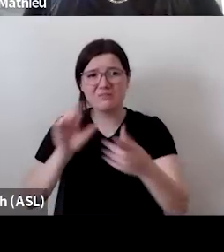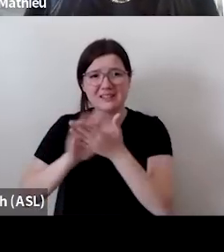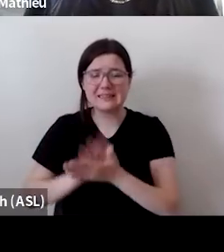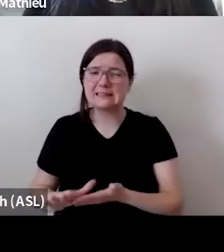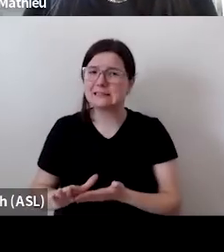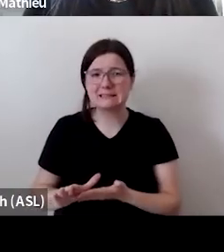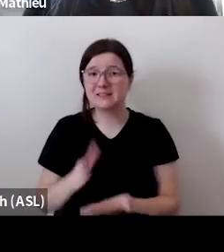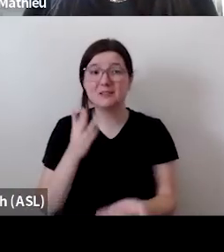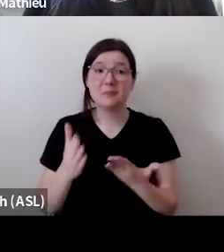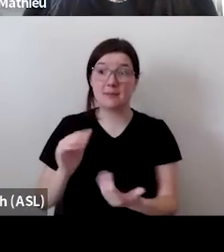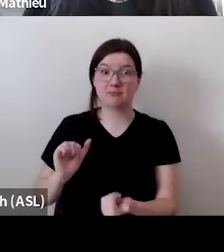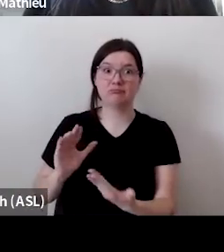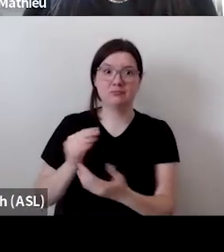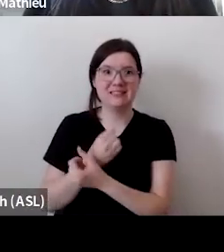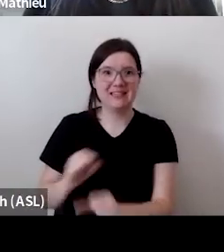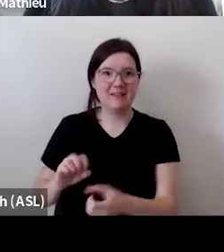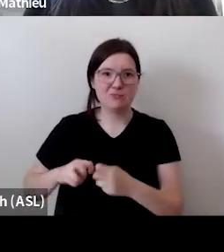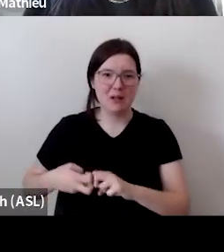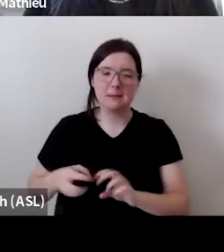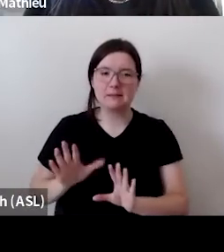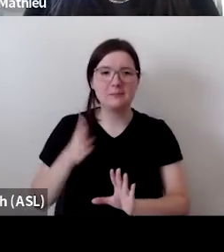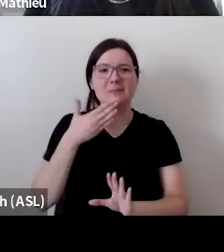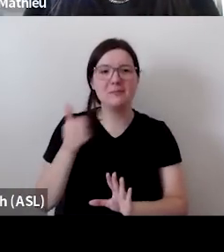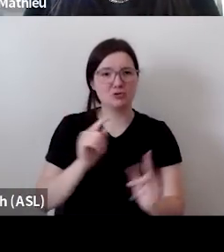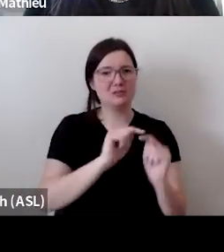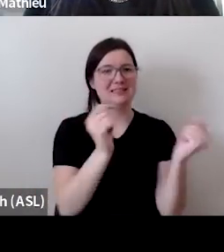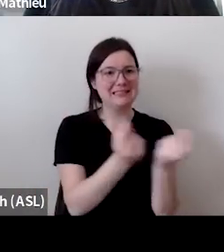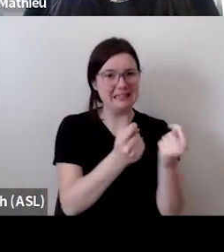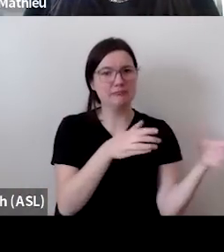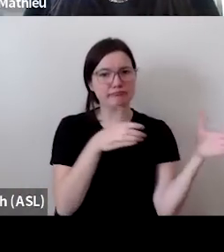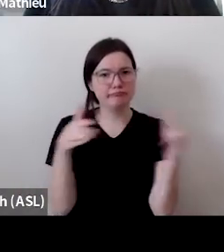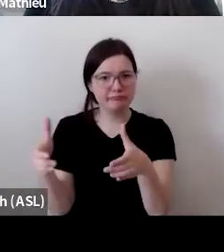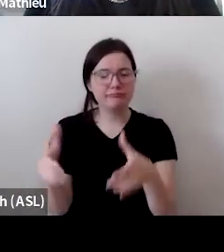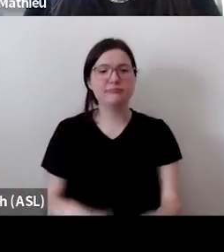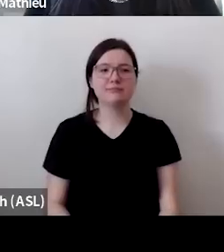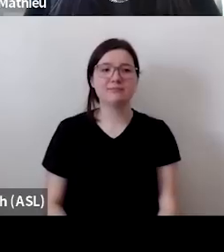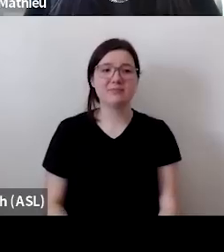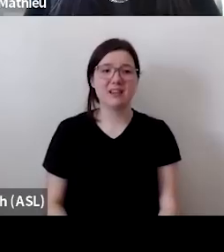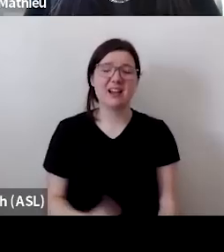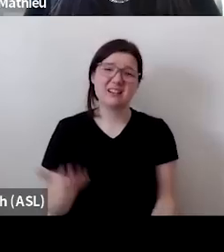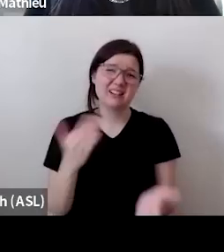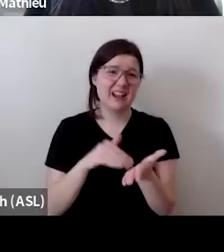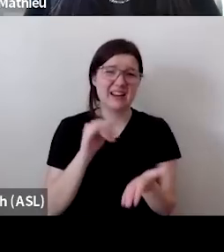and that's really a difficult thing, right? Because like many folks said, if you just take away someone's belongings, that's really distressing.